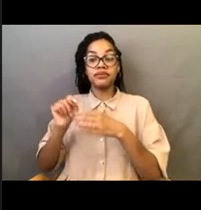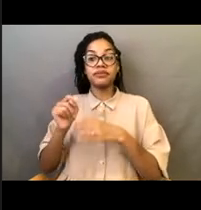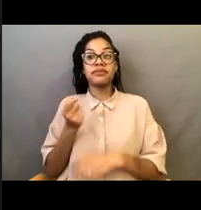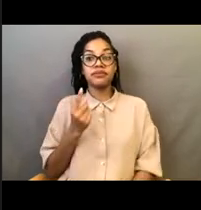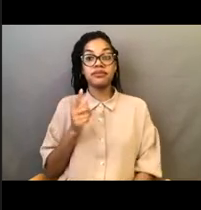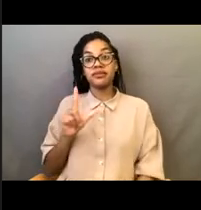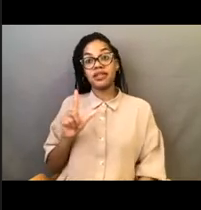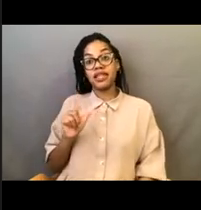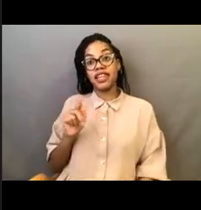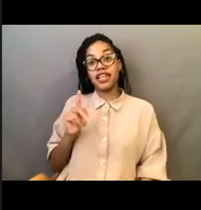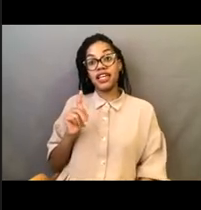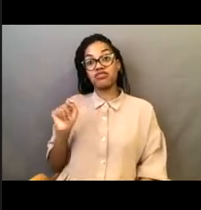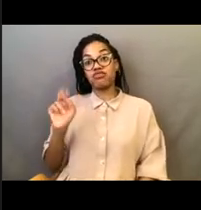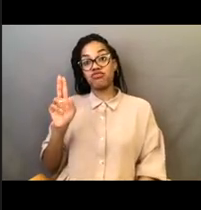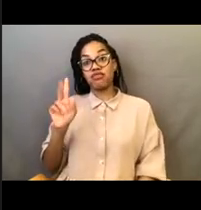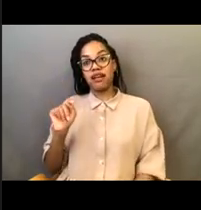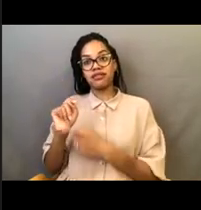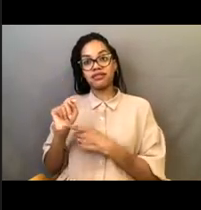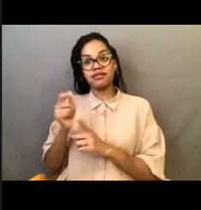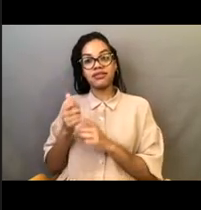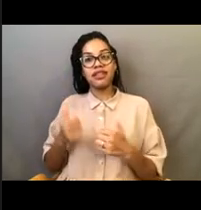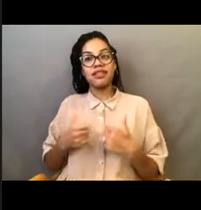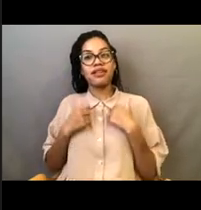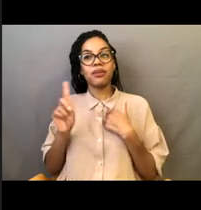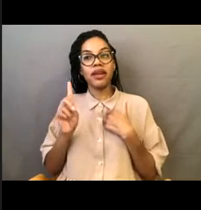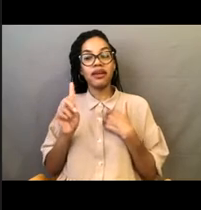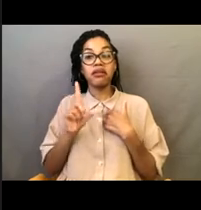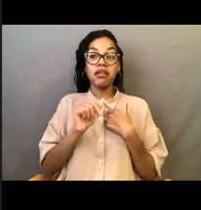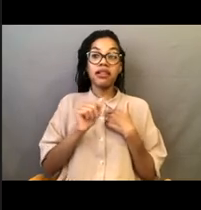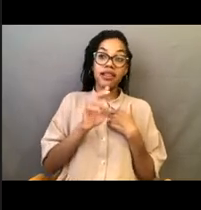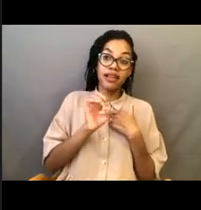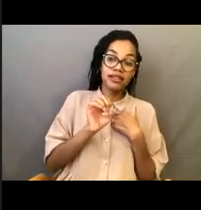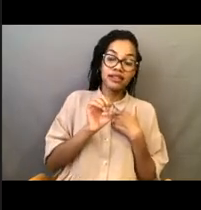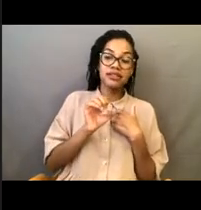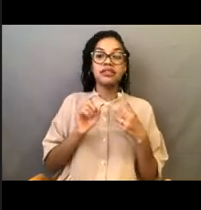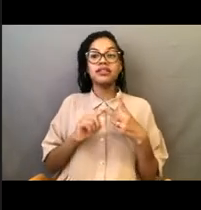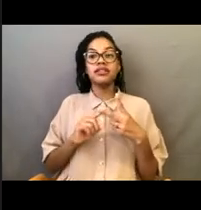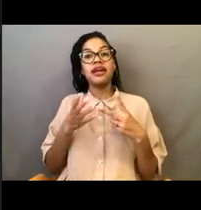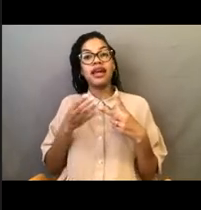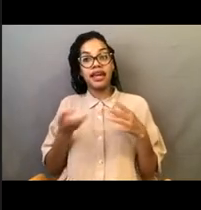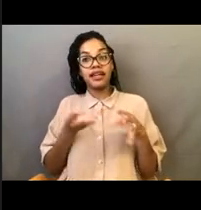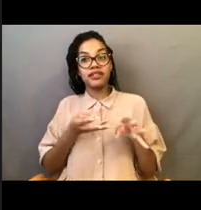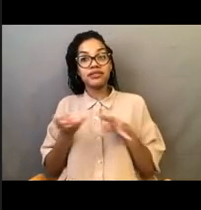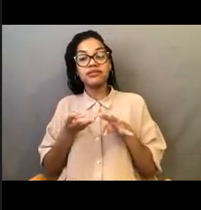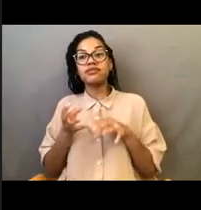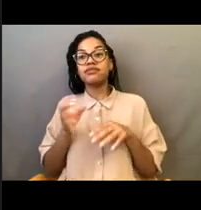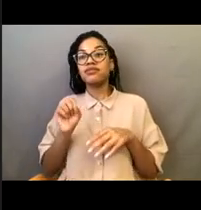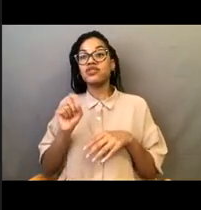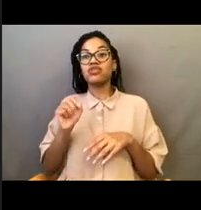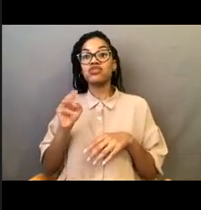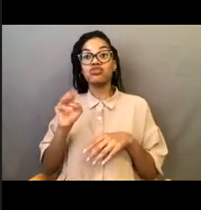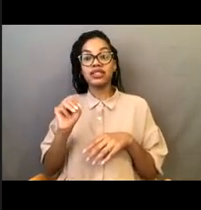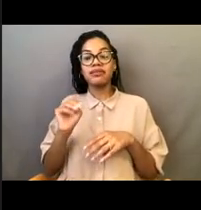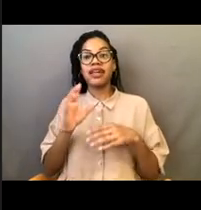But they can survive in streams, as well as salt water. So they're very unique based on where they live